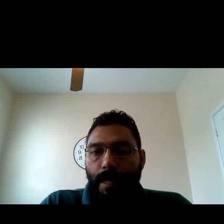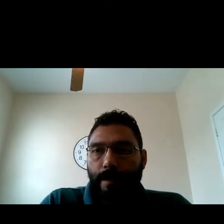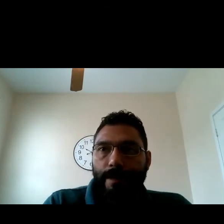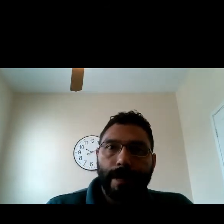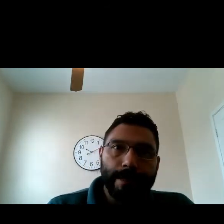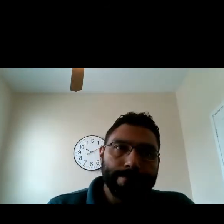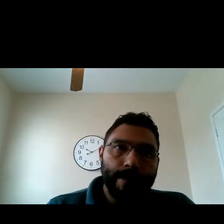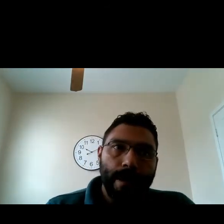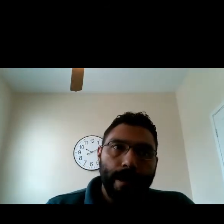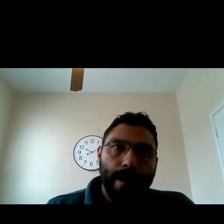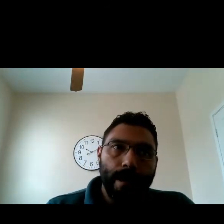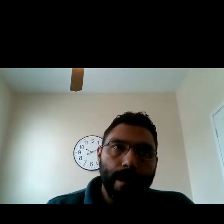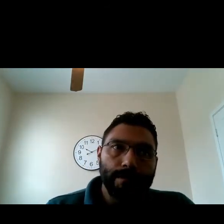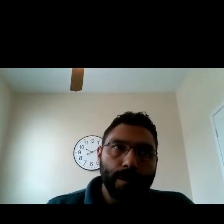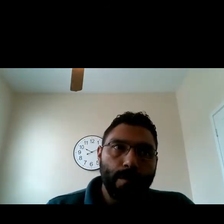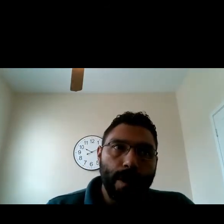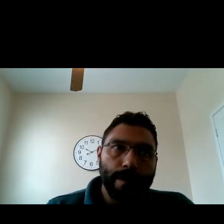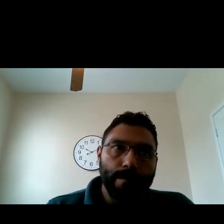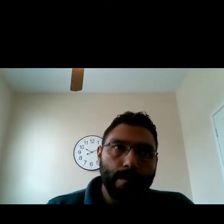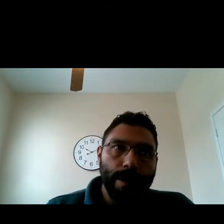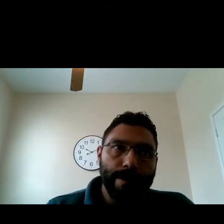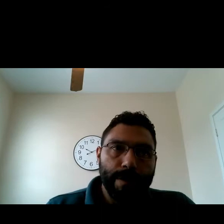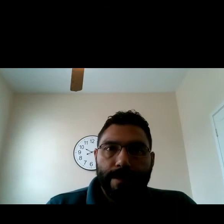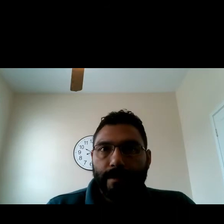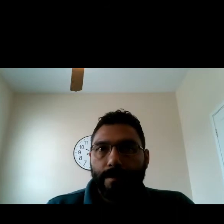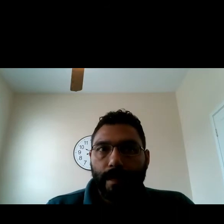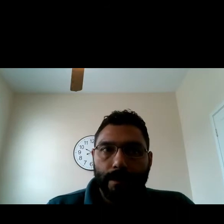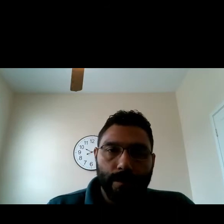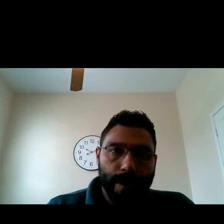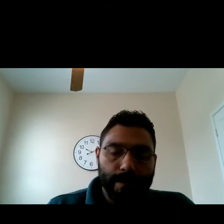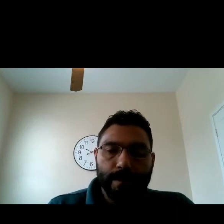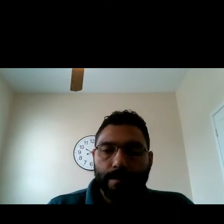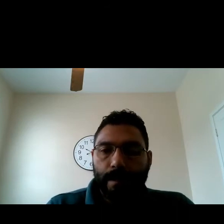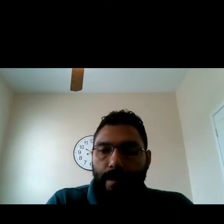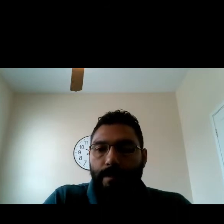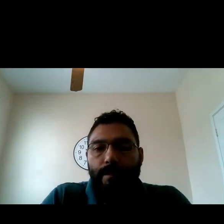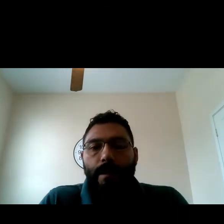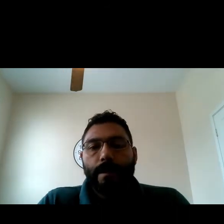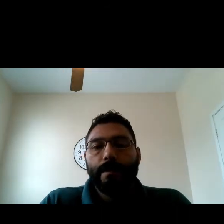meaning that someone with a disability or someone that has disabilities,